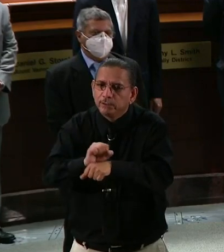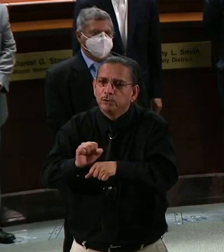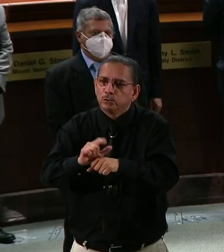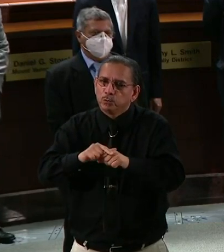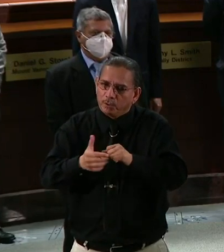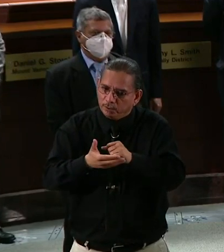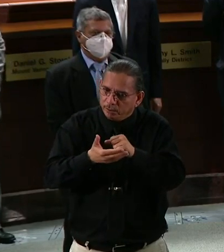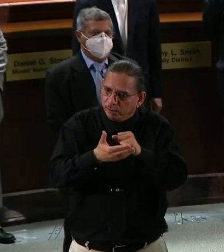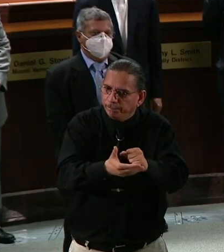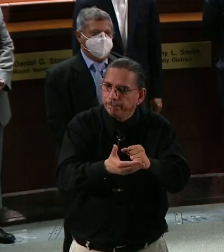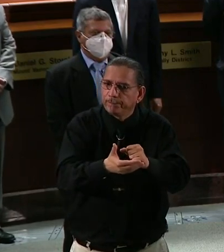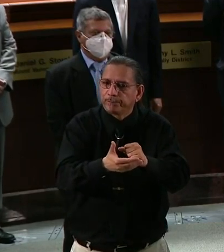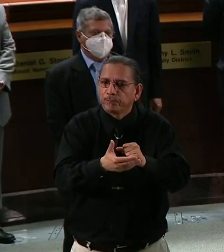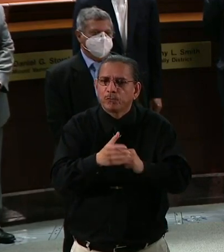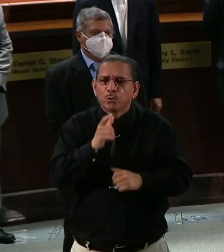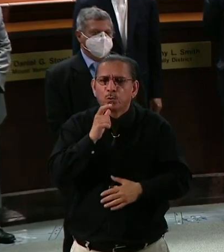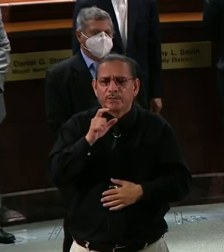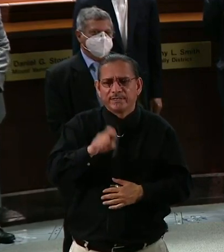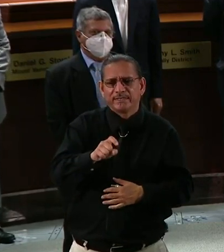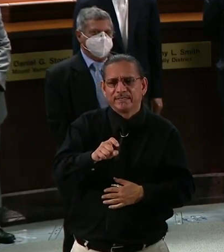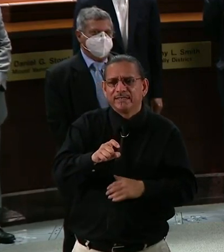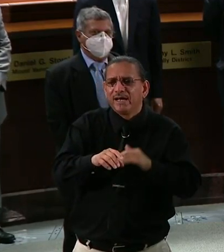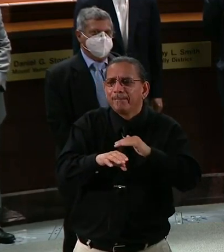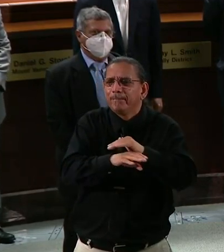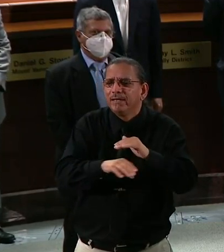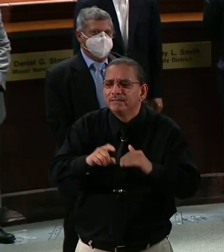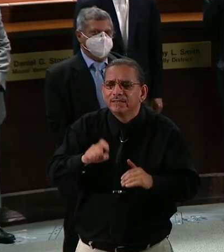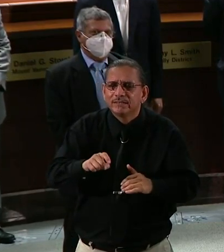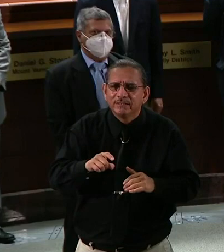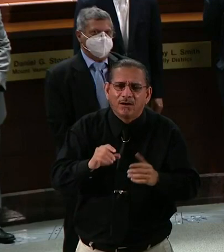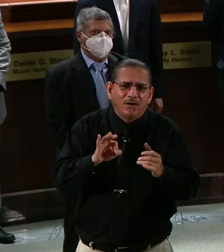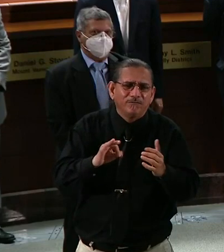IN WESTERN ARE GOING TO EUNICE YOU FINISH IT YOU COULD. IS